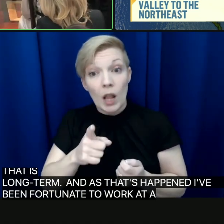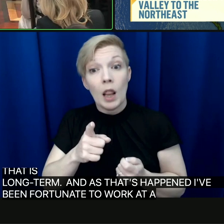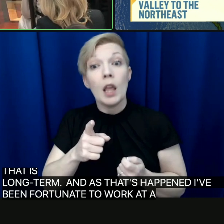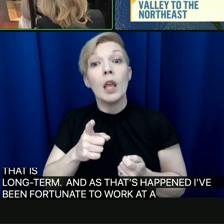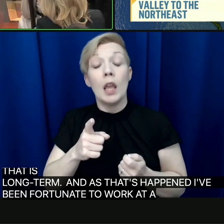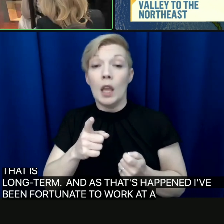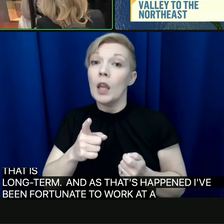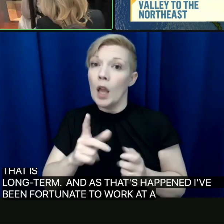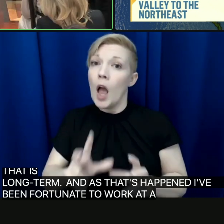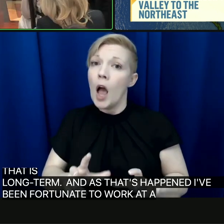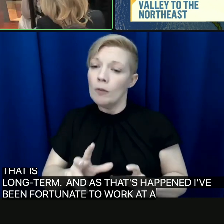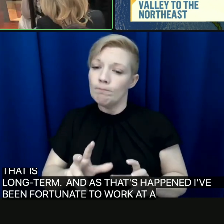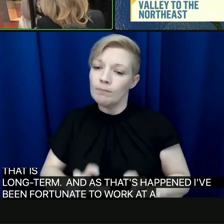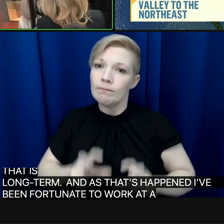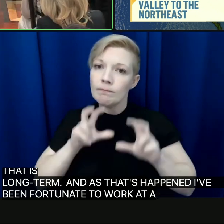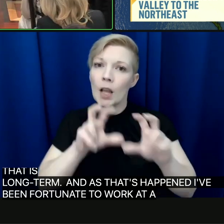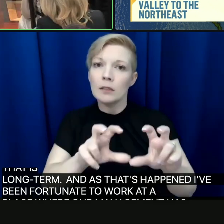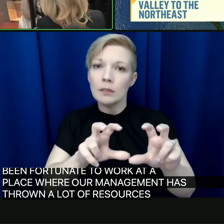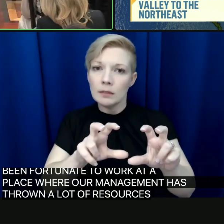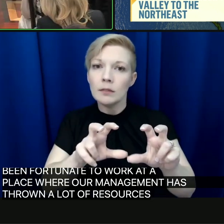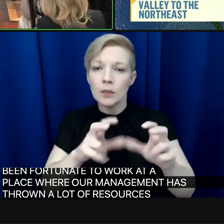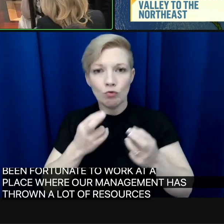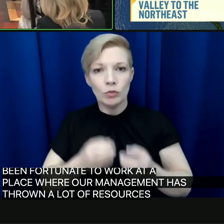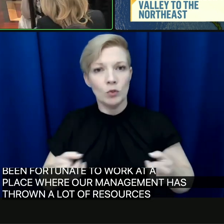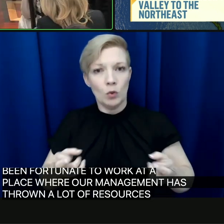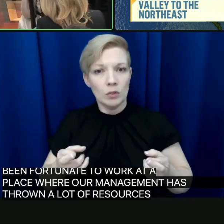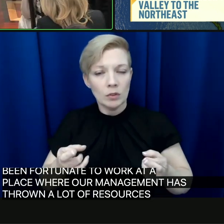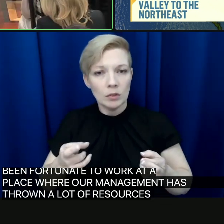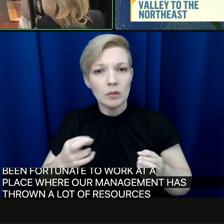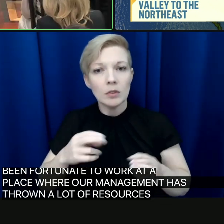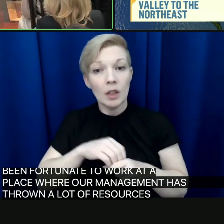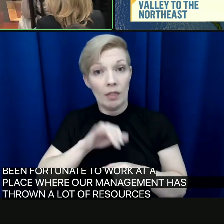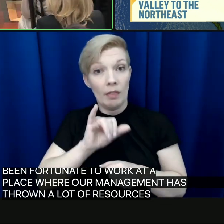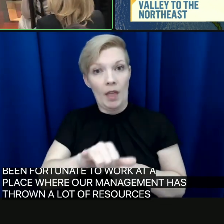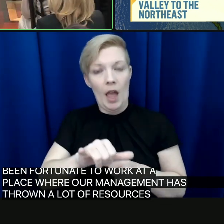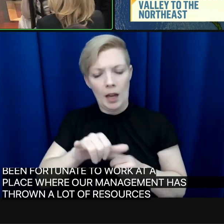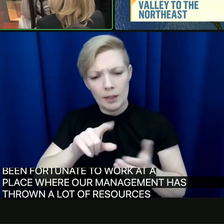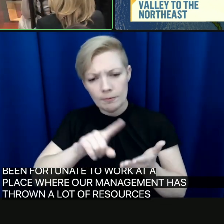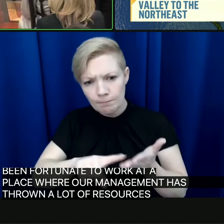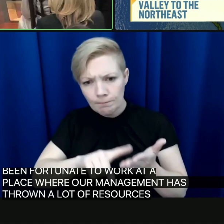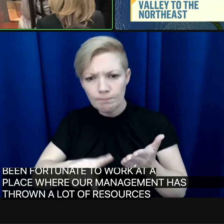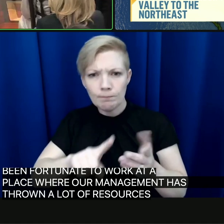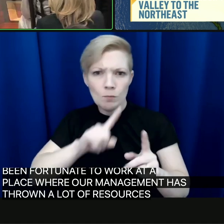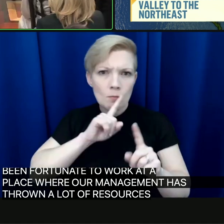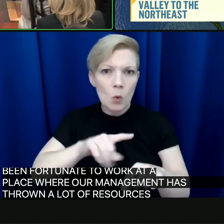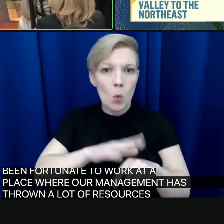And so our job and what's given us what's been very fortunate